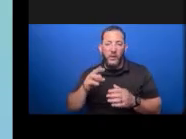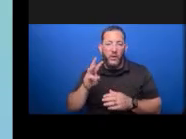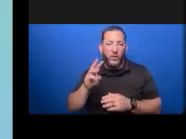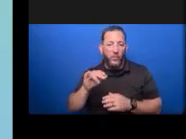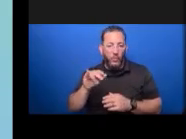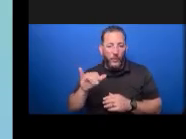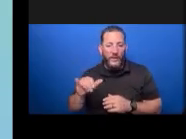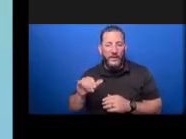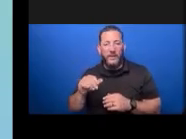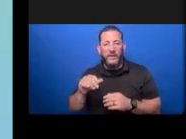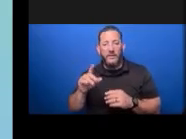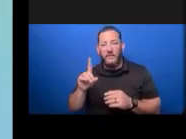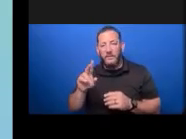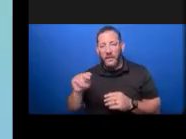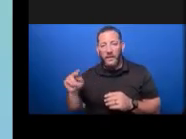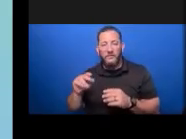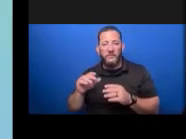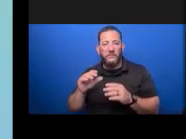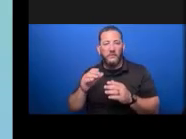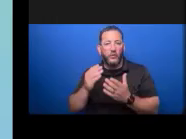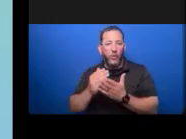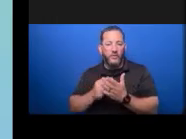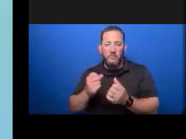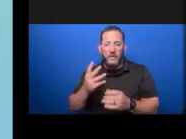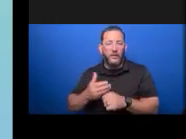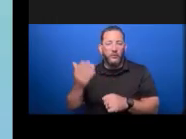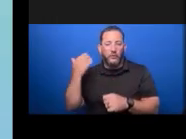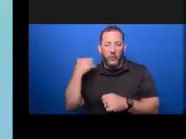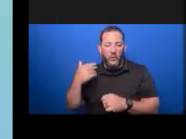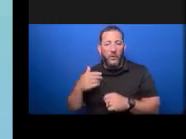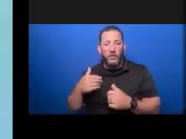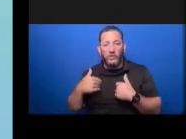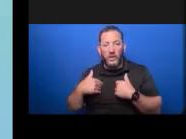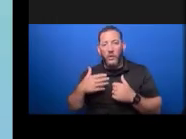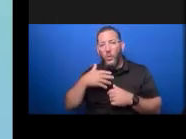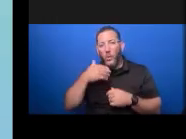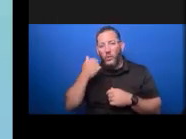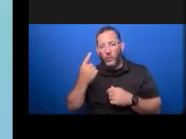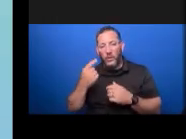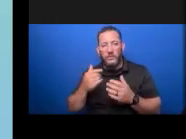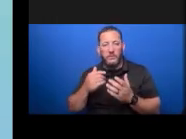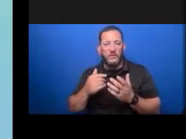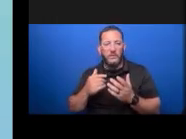years ago, and she had the older one that I think was 36 months